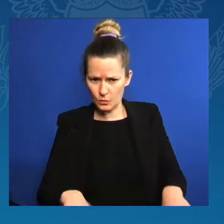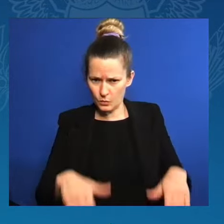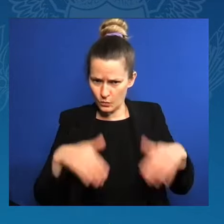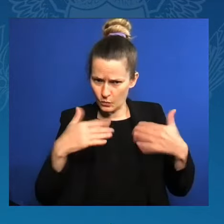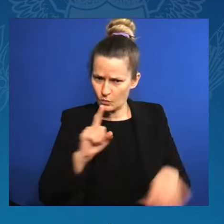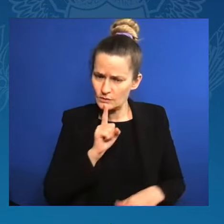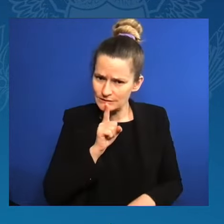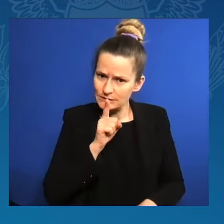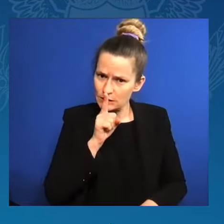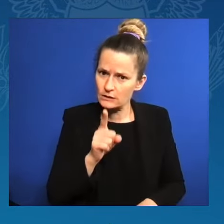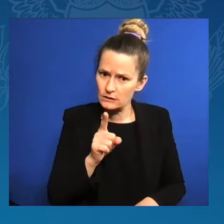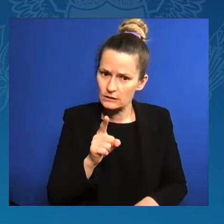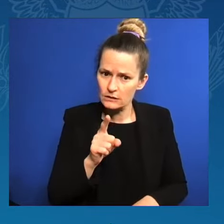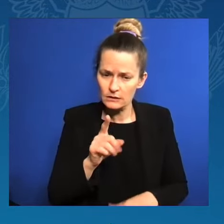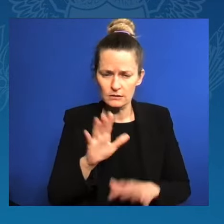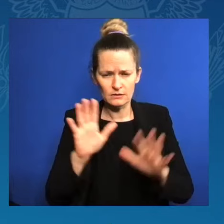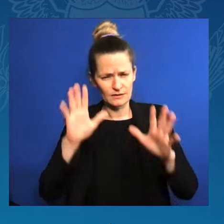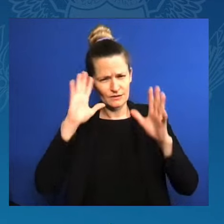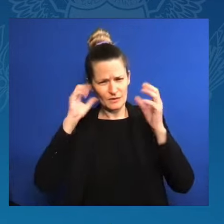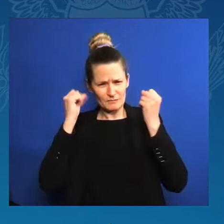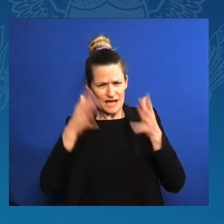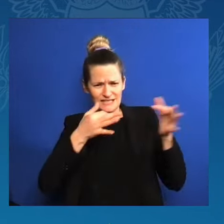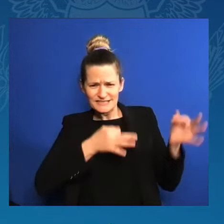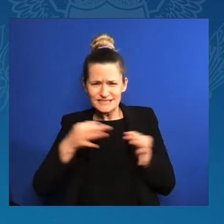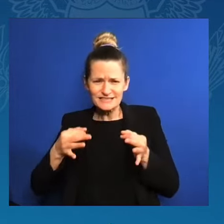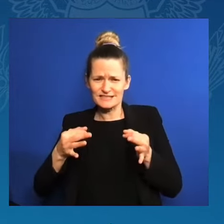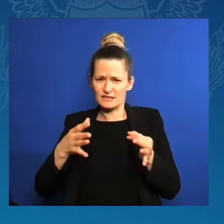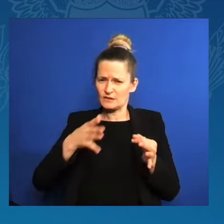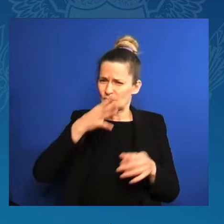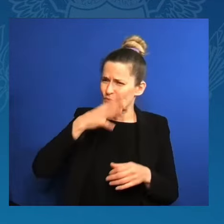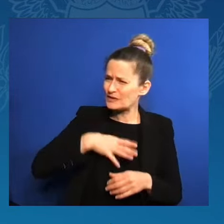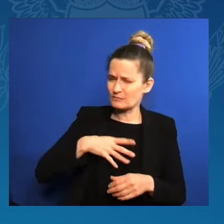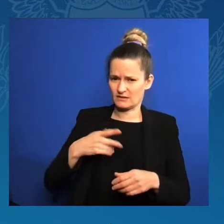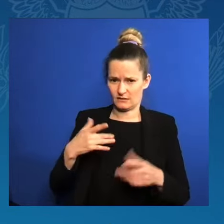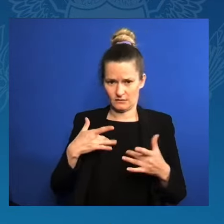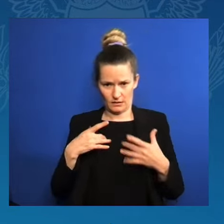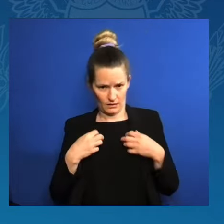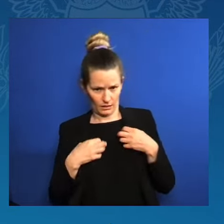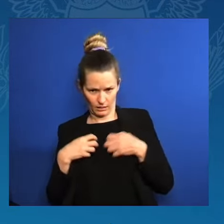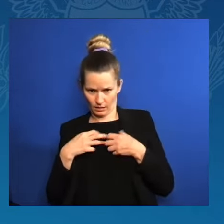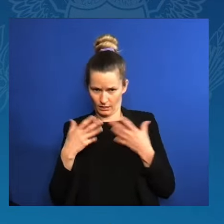whether they can even move to any of the states that are passing these extreme laws.